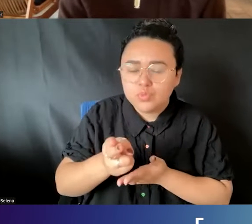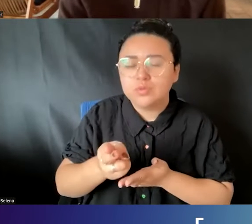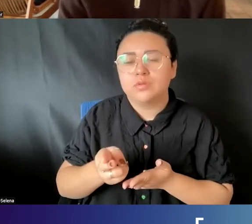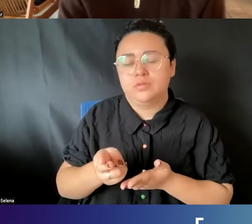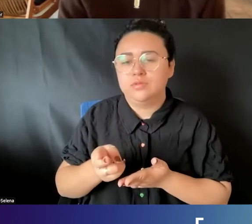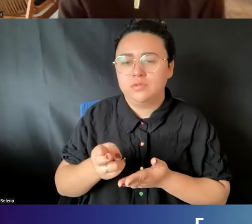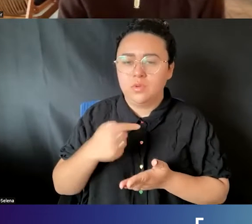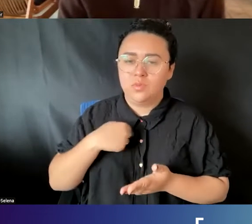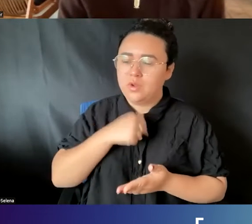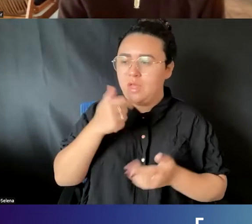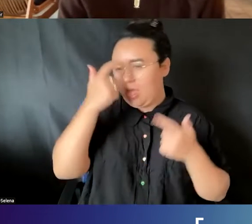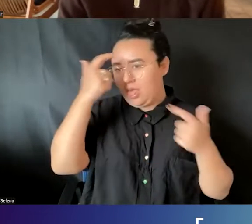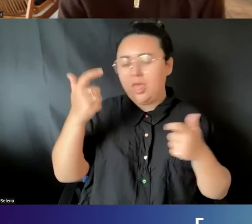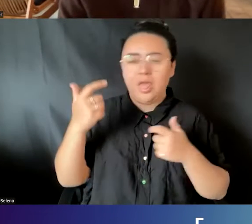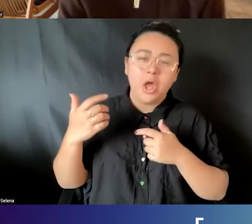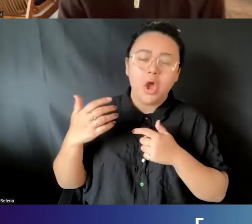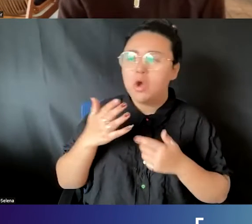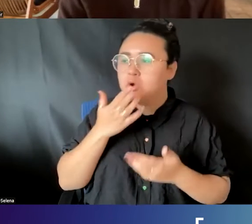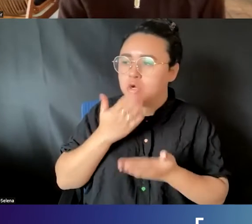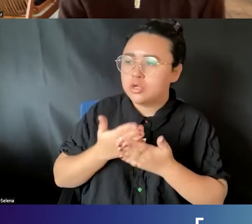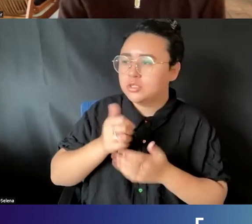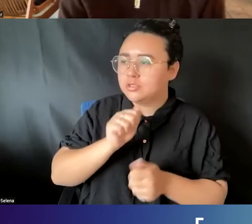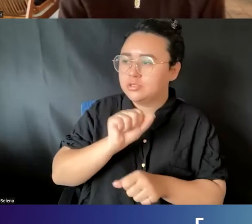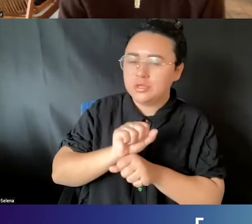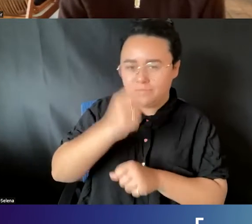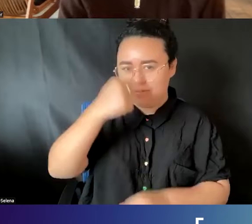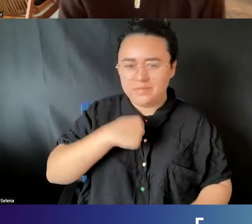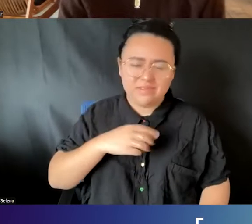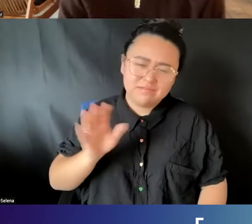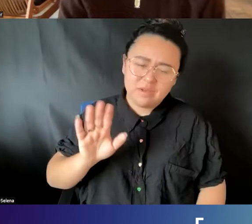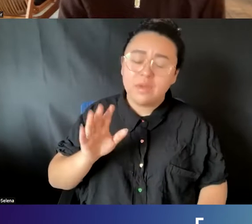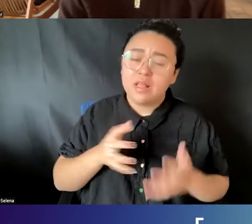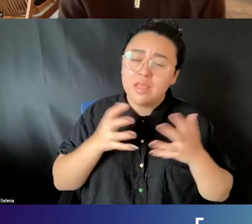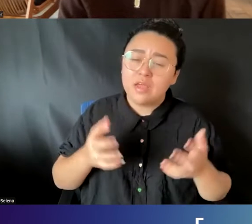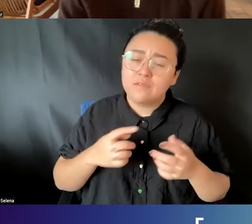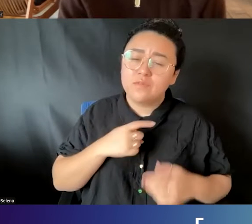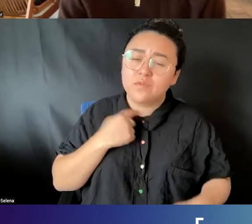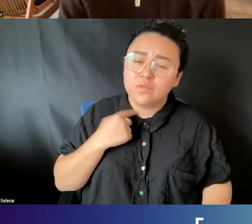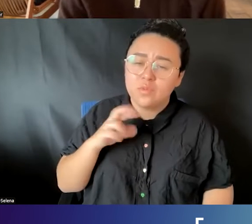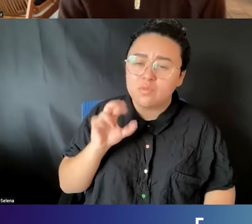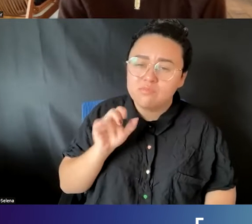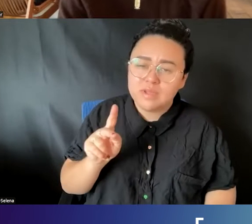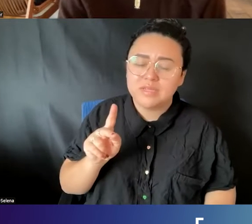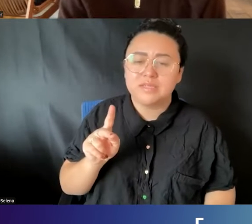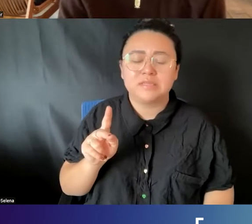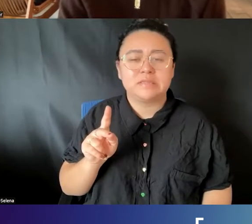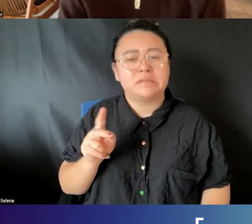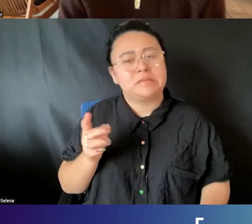There's a lot of risk and sort of like precarity that we deal with both in production.